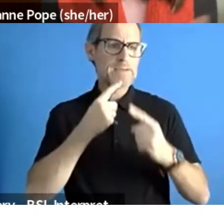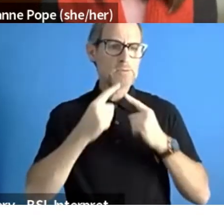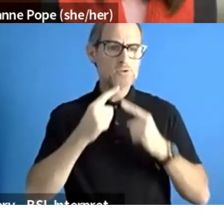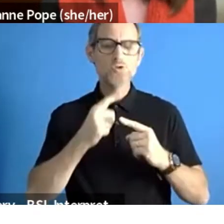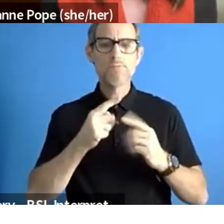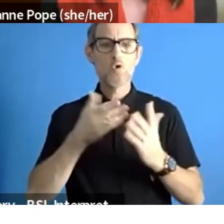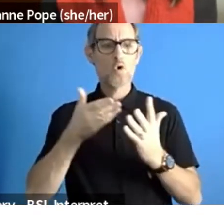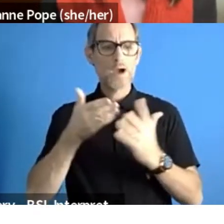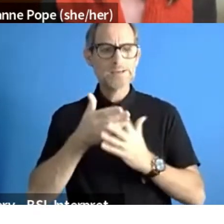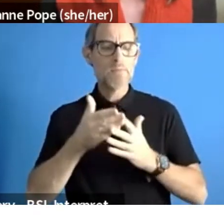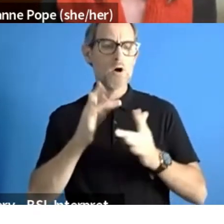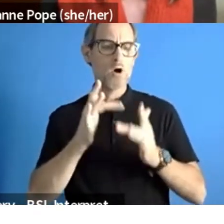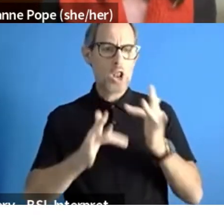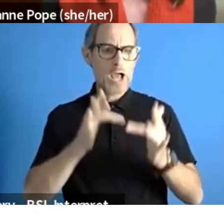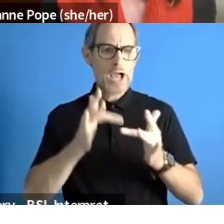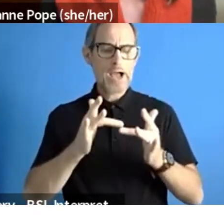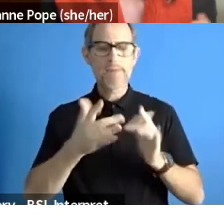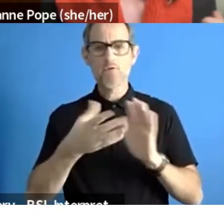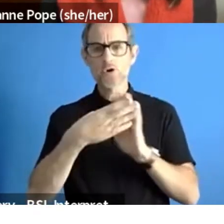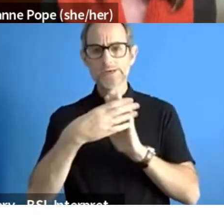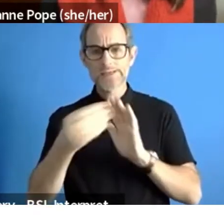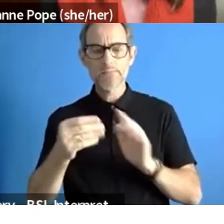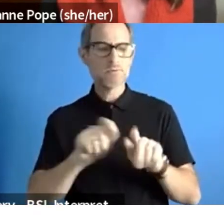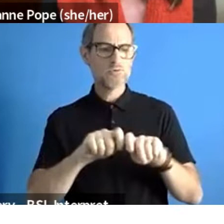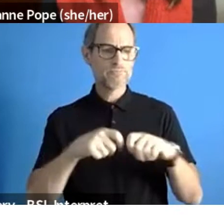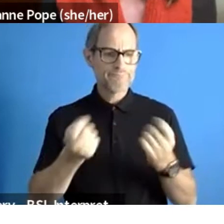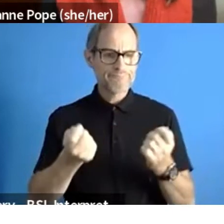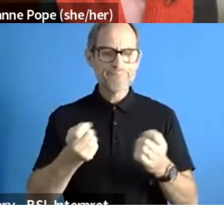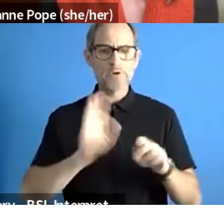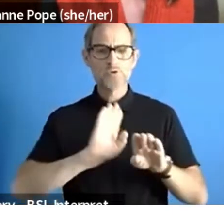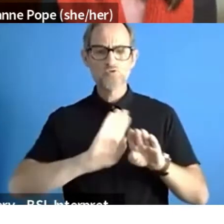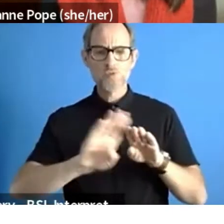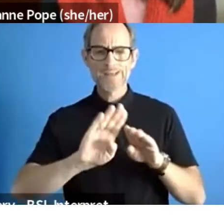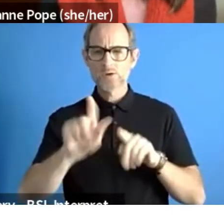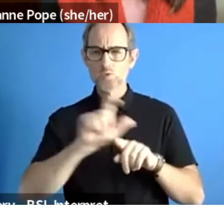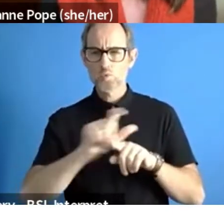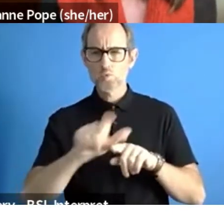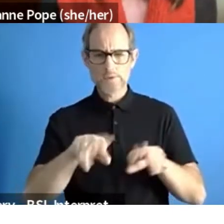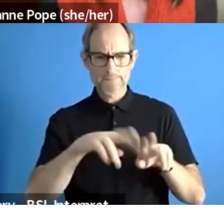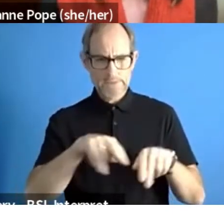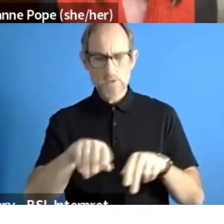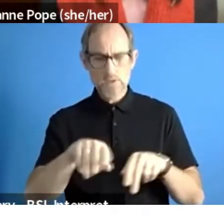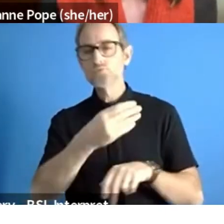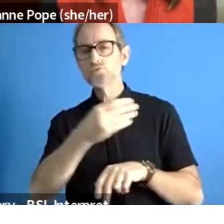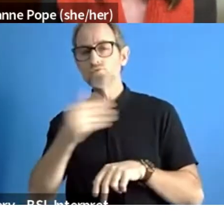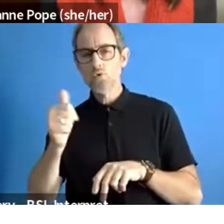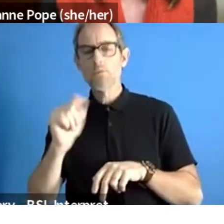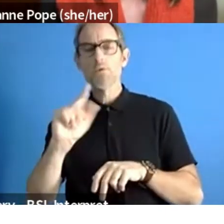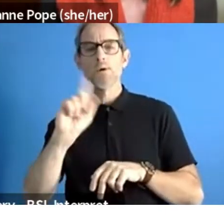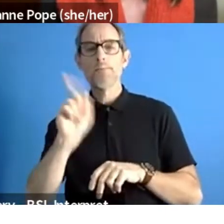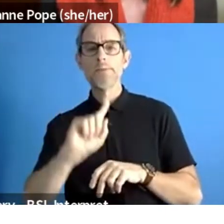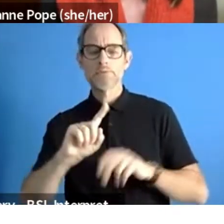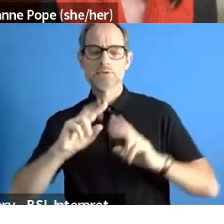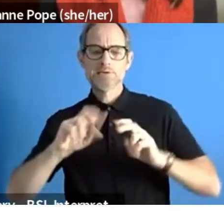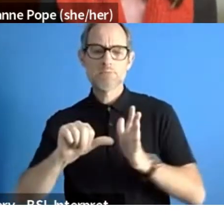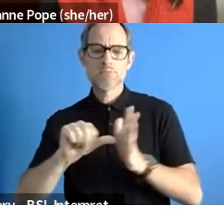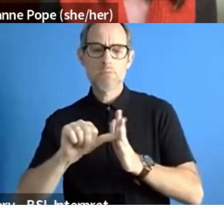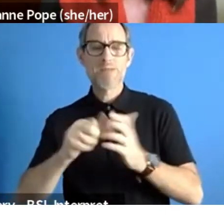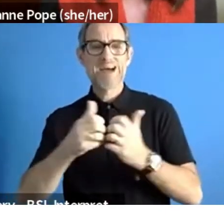online, whether in the form of articles or training videos. Others found it easier to explore specific problems by talking to experts outside the